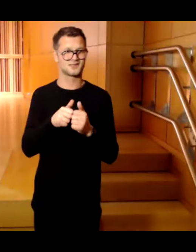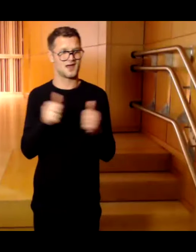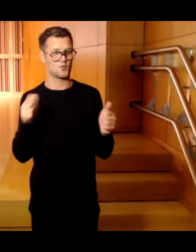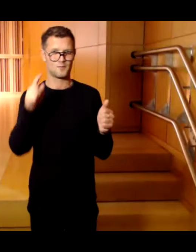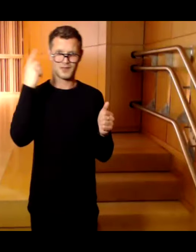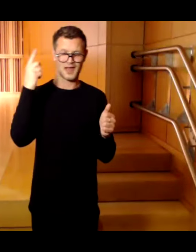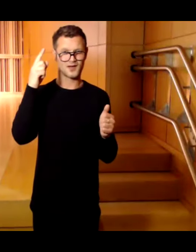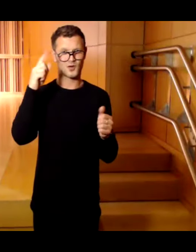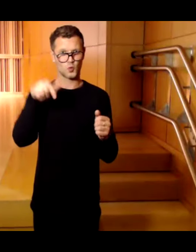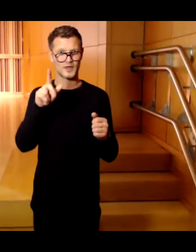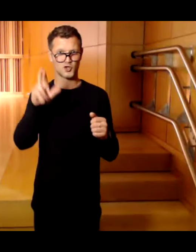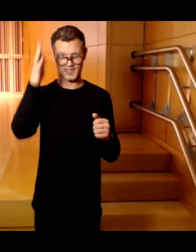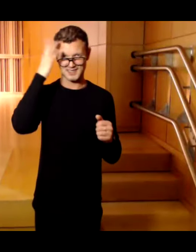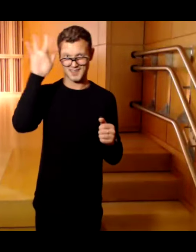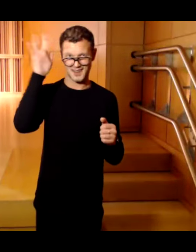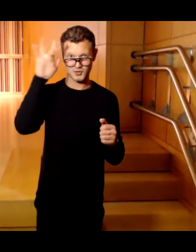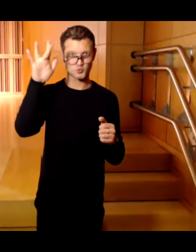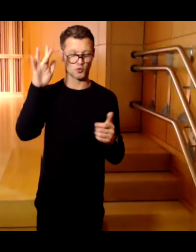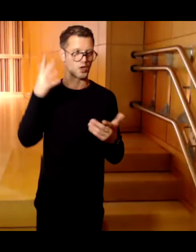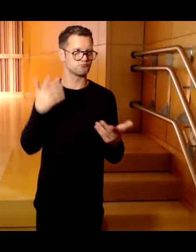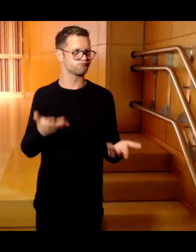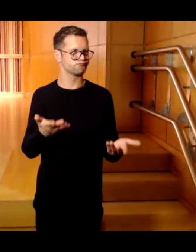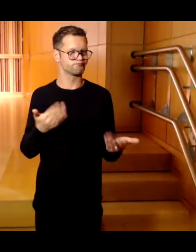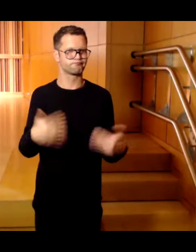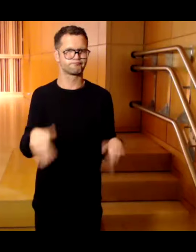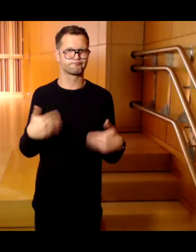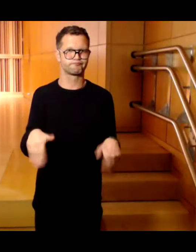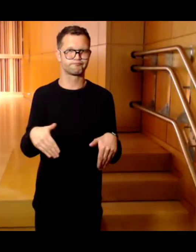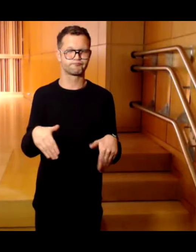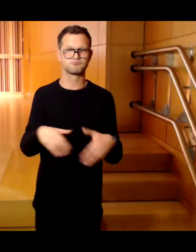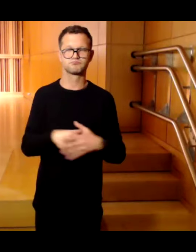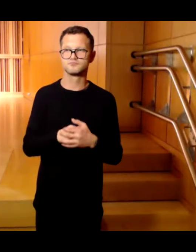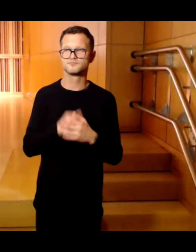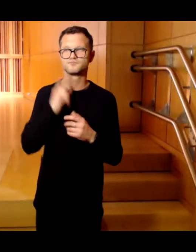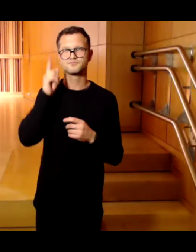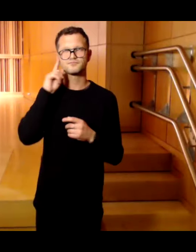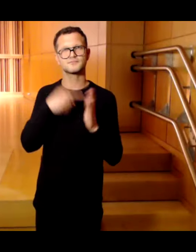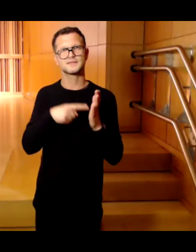To give a few examples, I think immediately of Robert's dialogues across time and media.